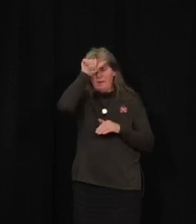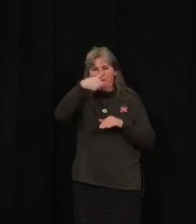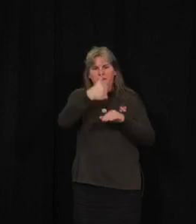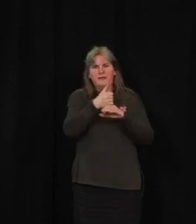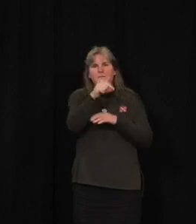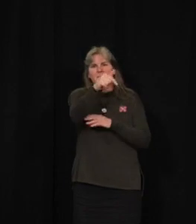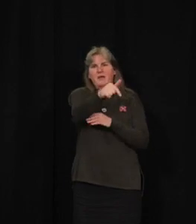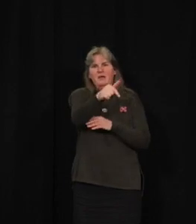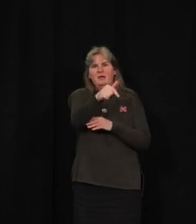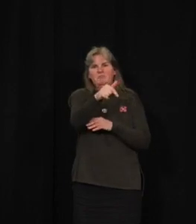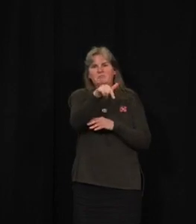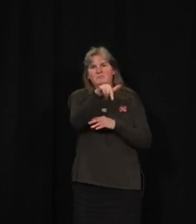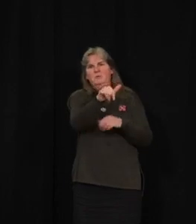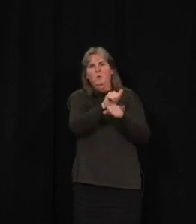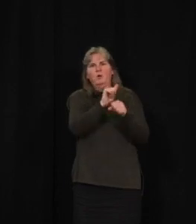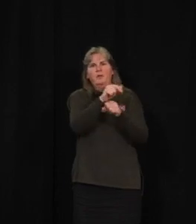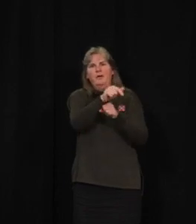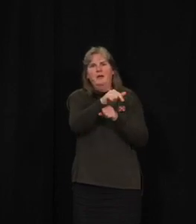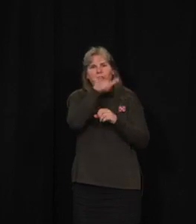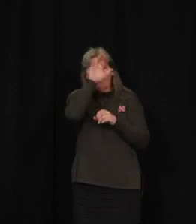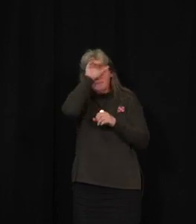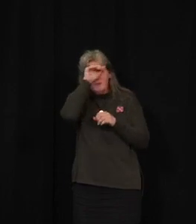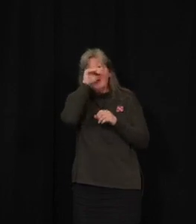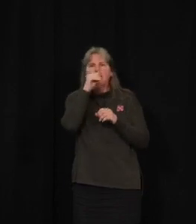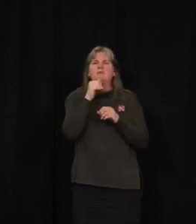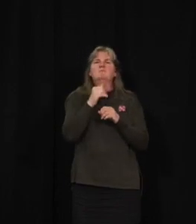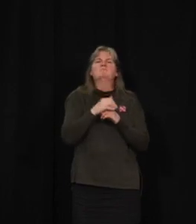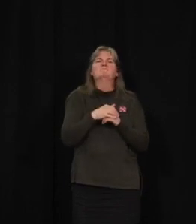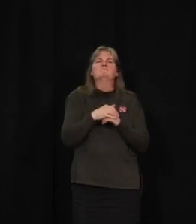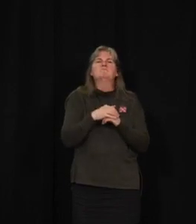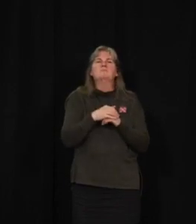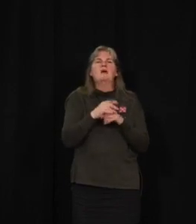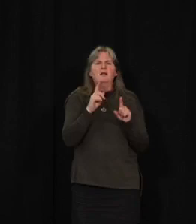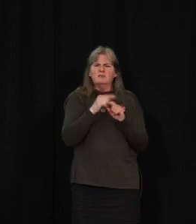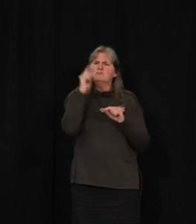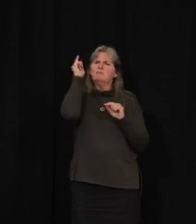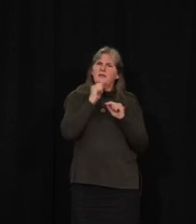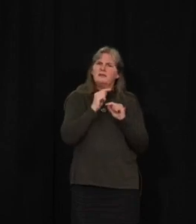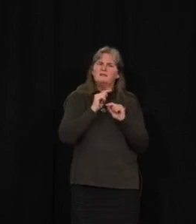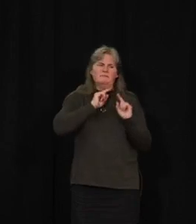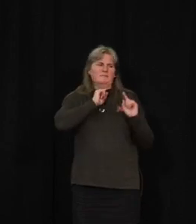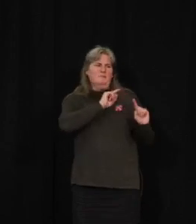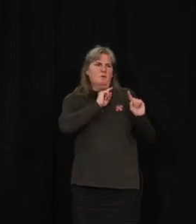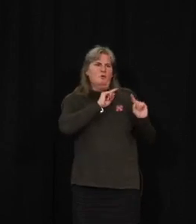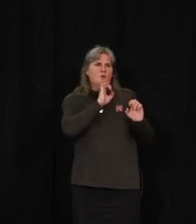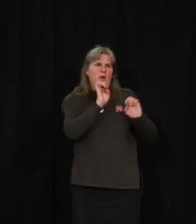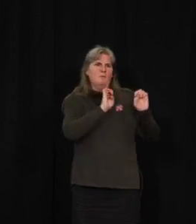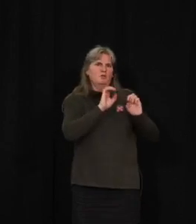drop-offs and visits to emergency, so I would say definitely, there are